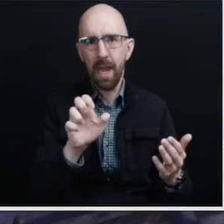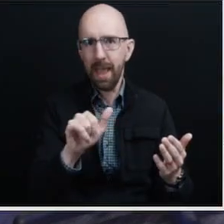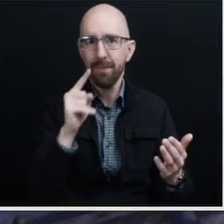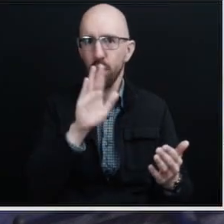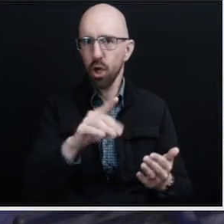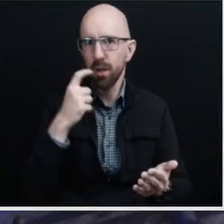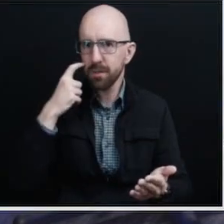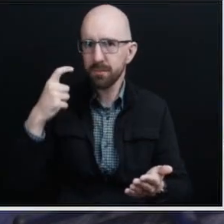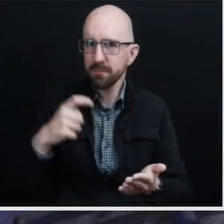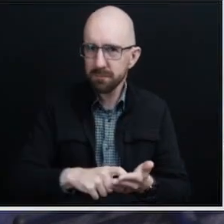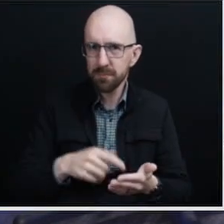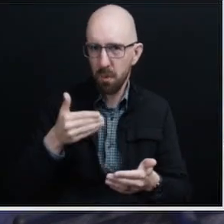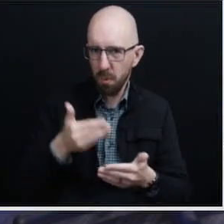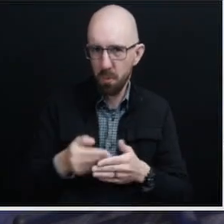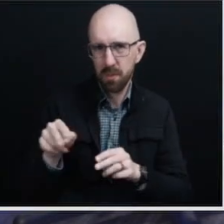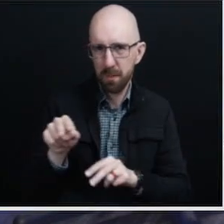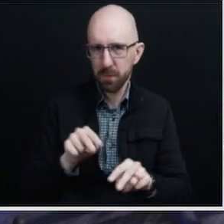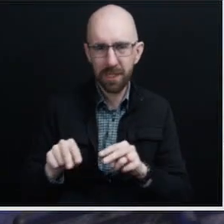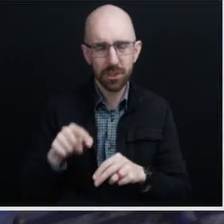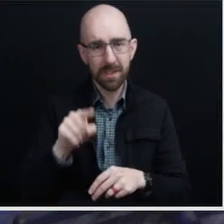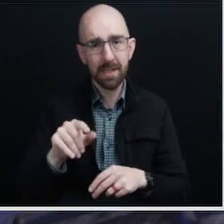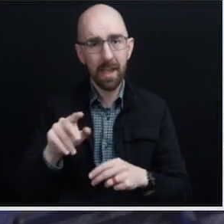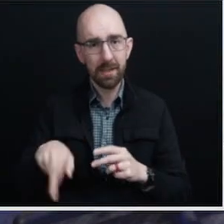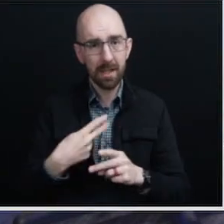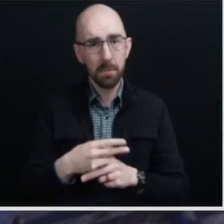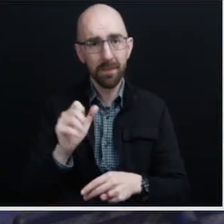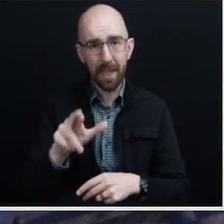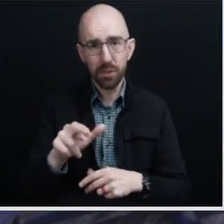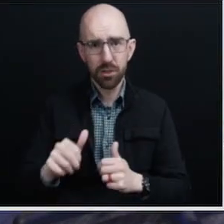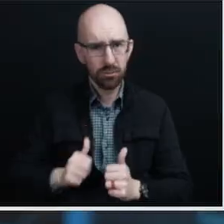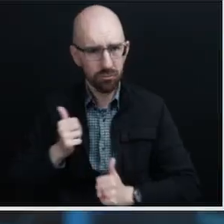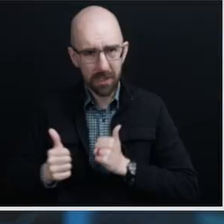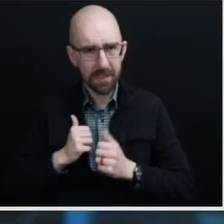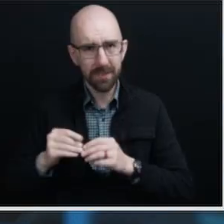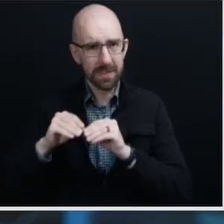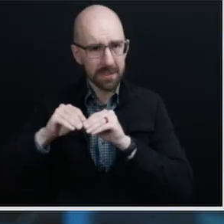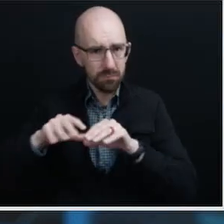It's a breast cancer that's very aggressive, spreads very quickly. We see it definitely kind